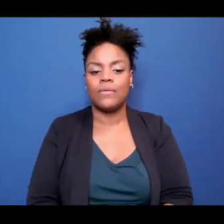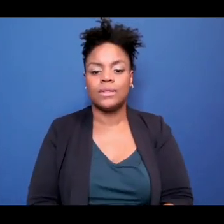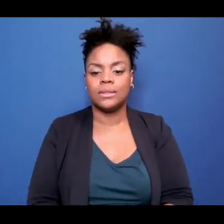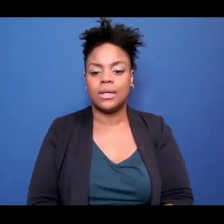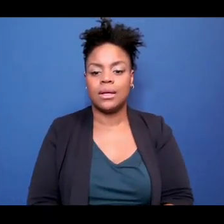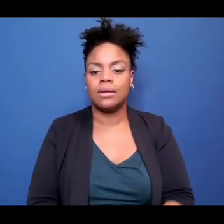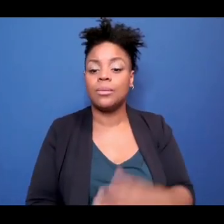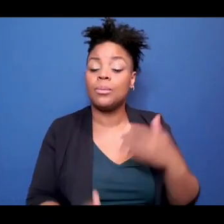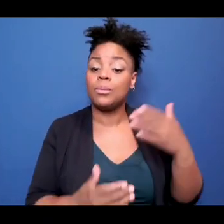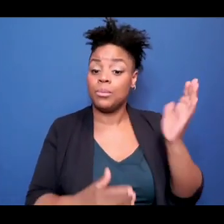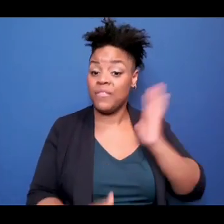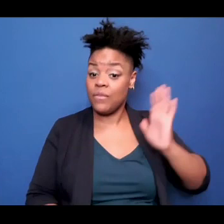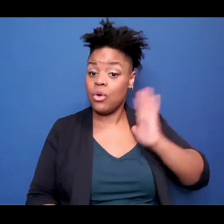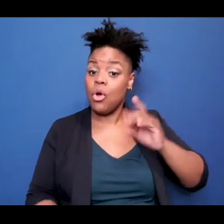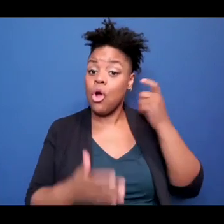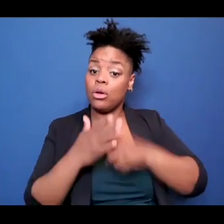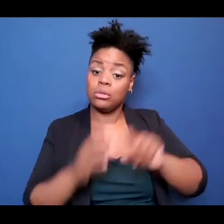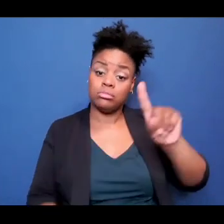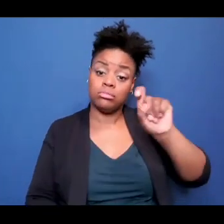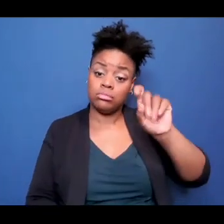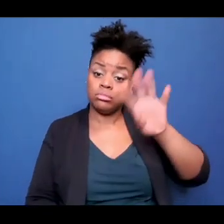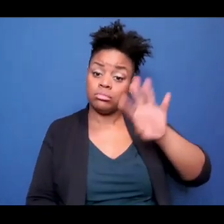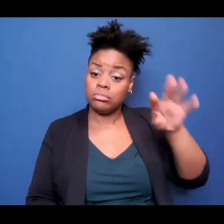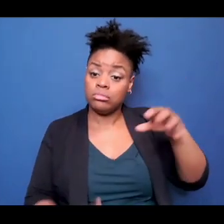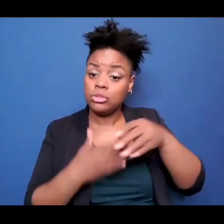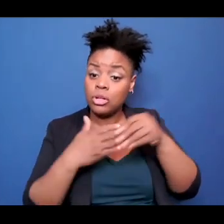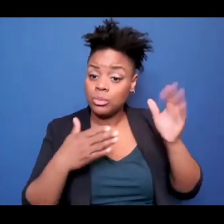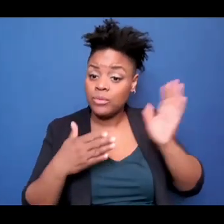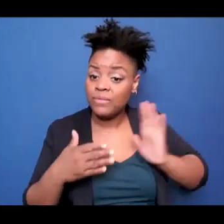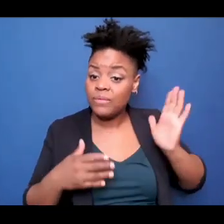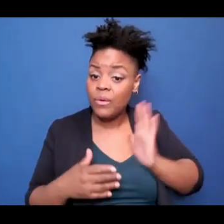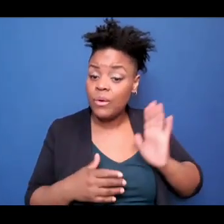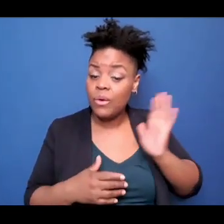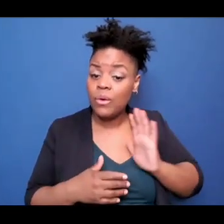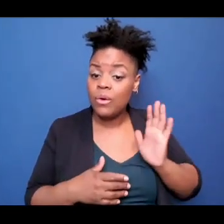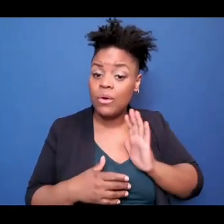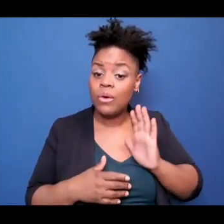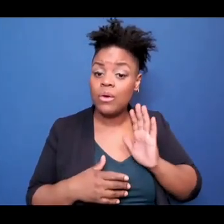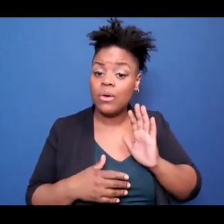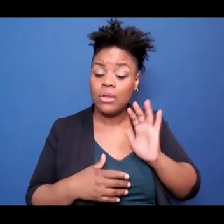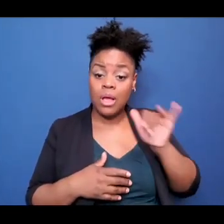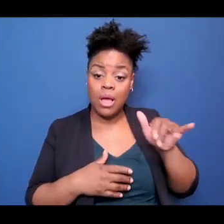WE DID THE STUDY, COURVOISIER, RETAILING FOR $144 PER BOTTLE,